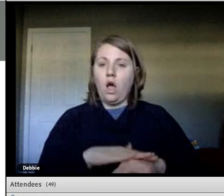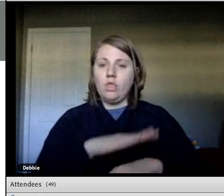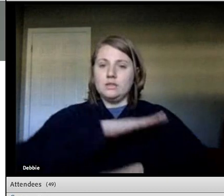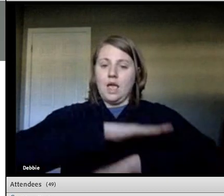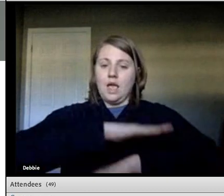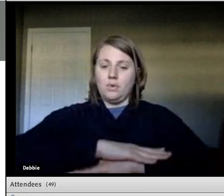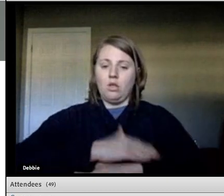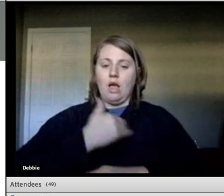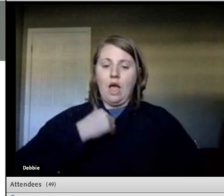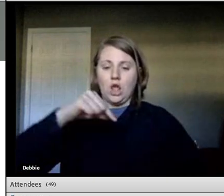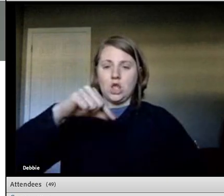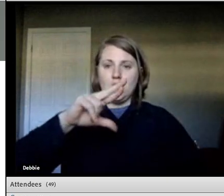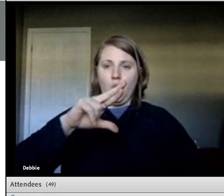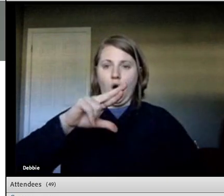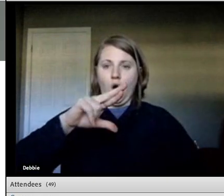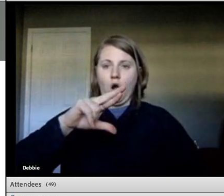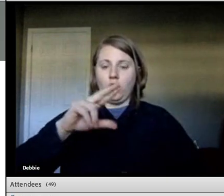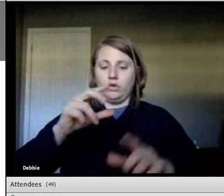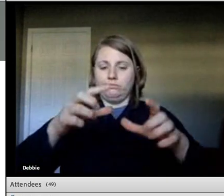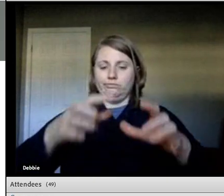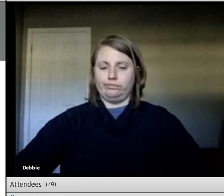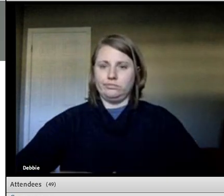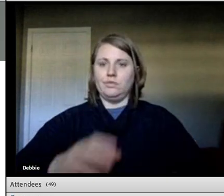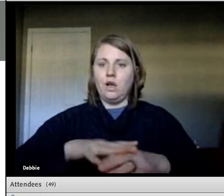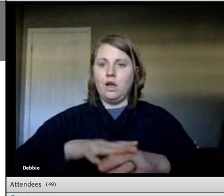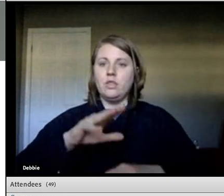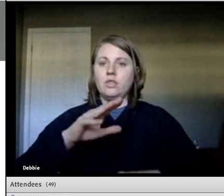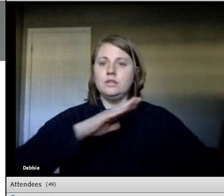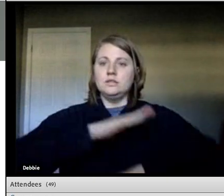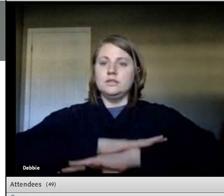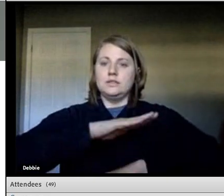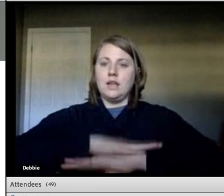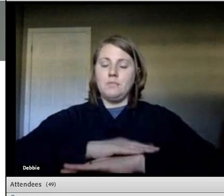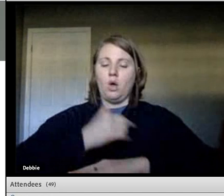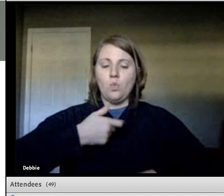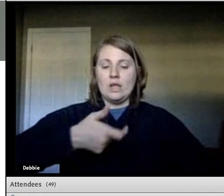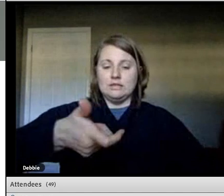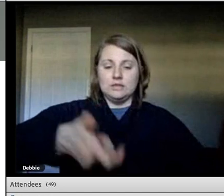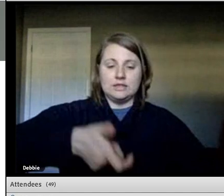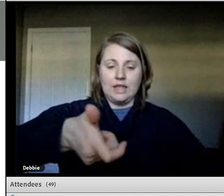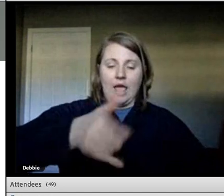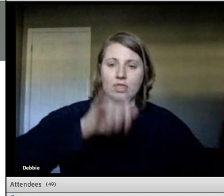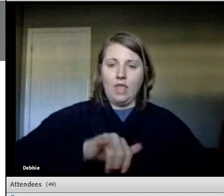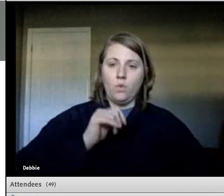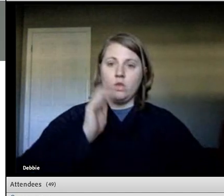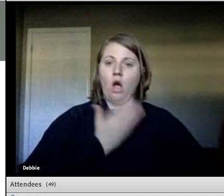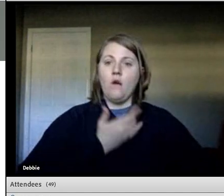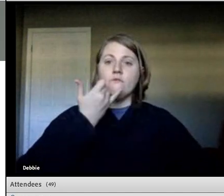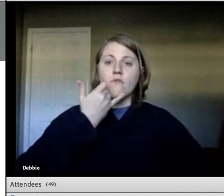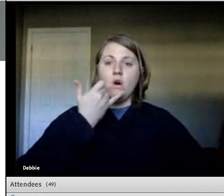and it, you know, we scanned with our phones the QR code, and the menus came up on our personal devices,